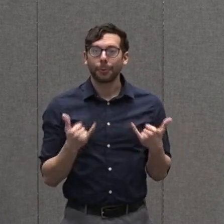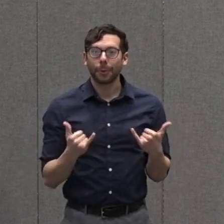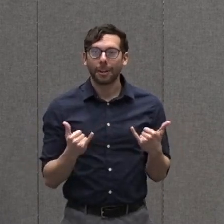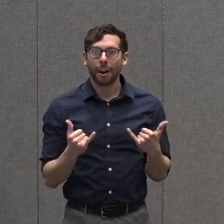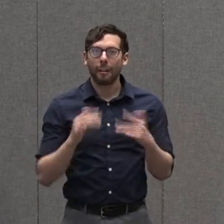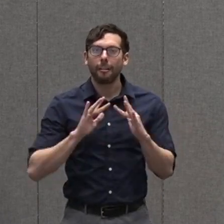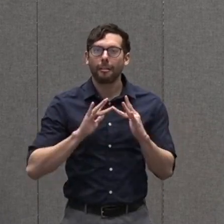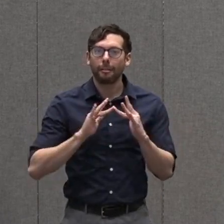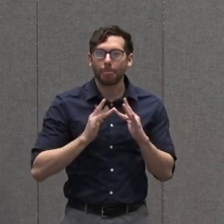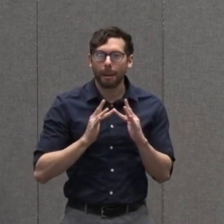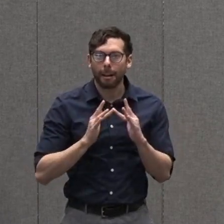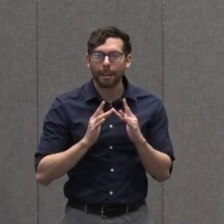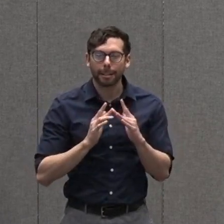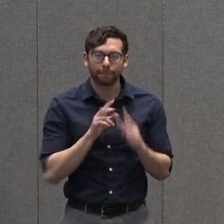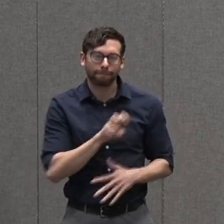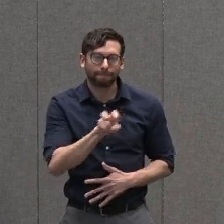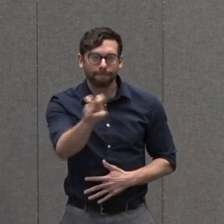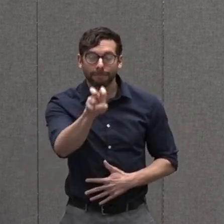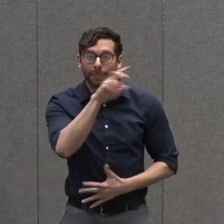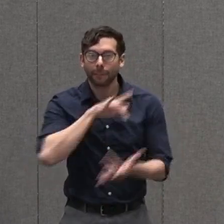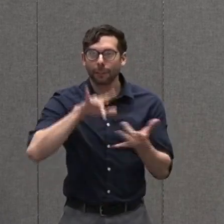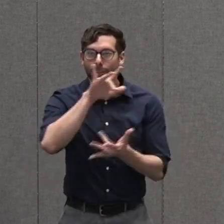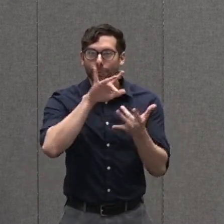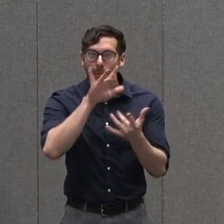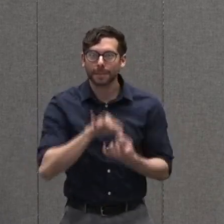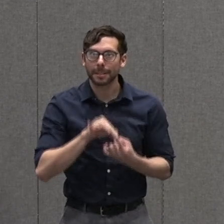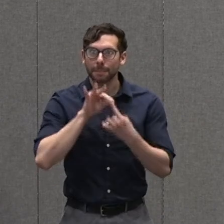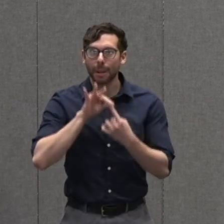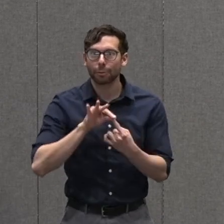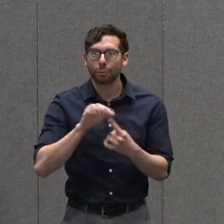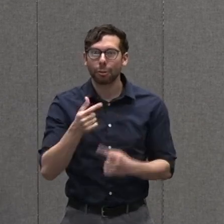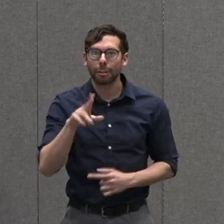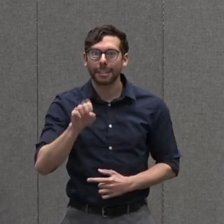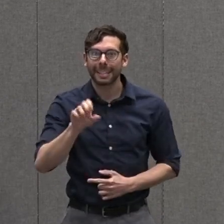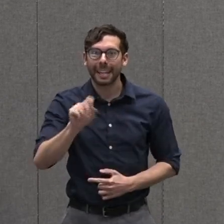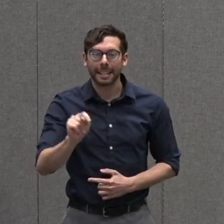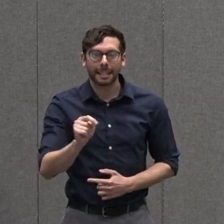and we have a very special guest with us today. This is wrangler Bob Myers,